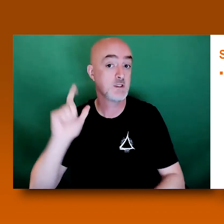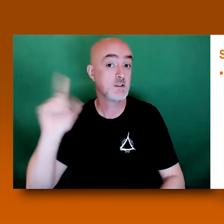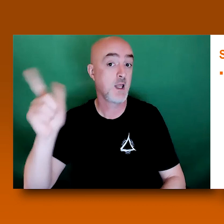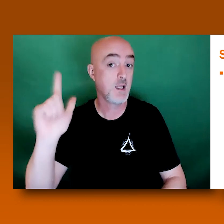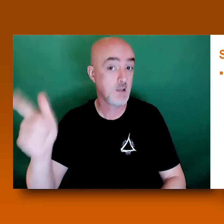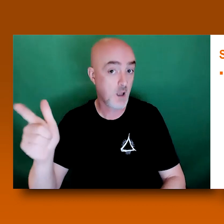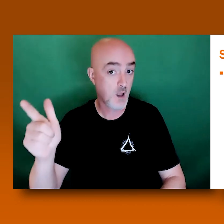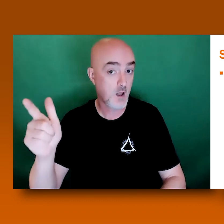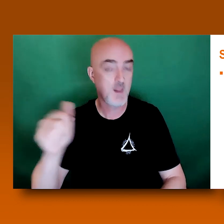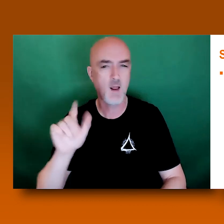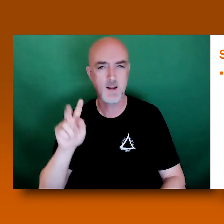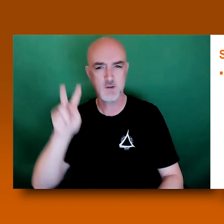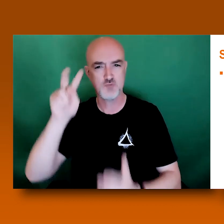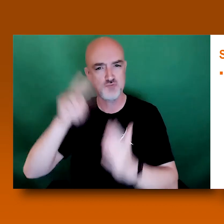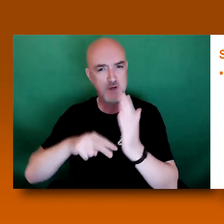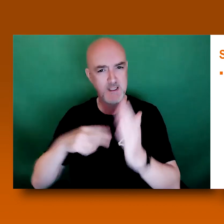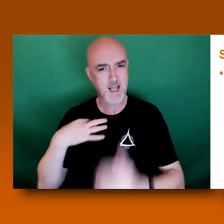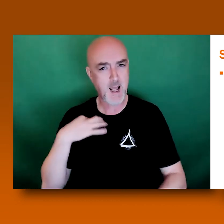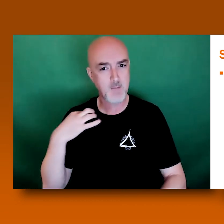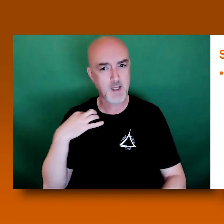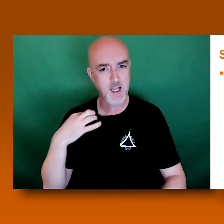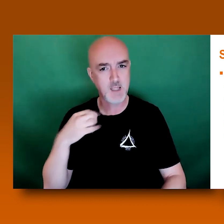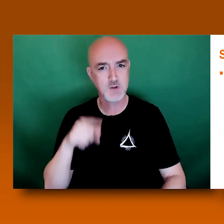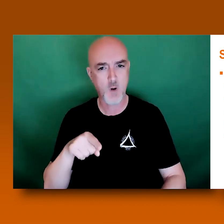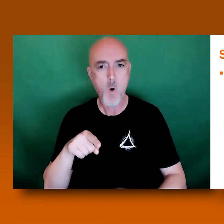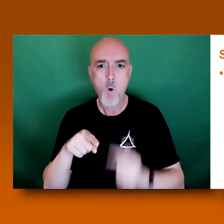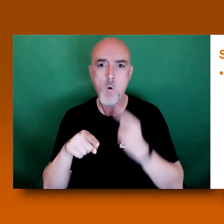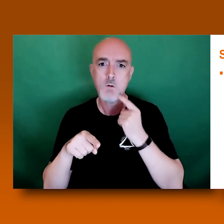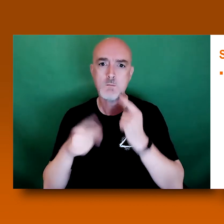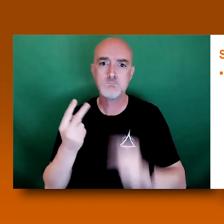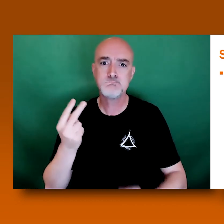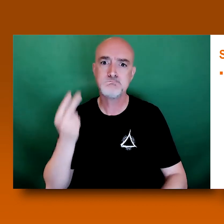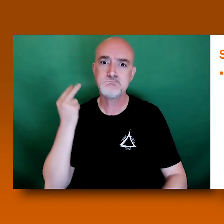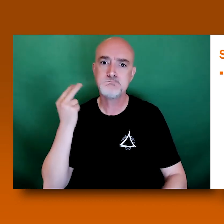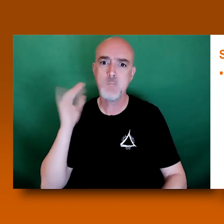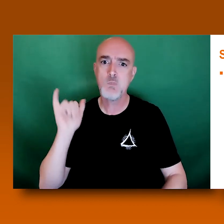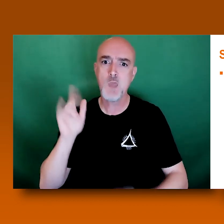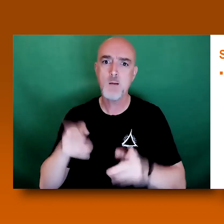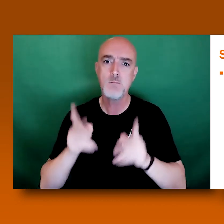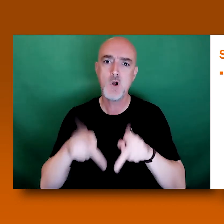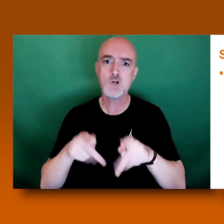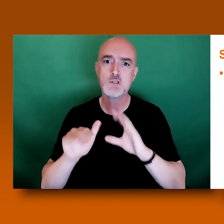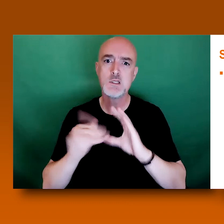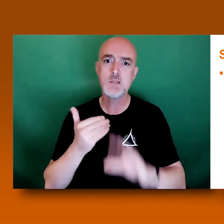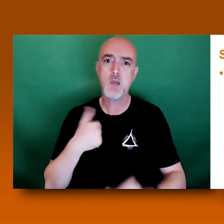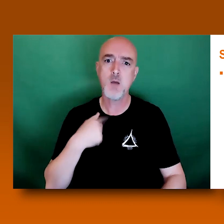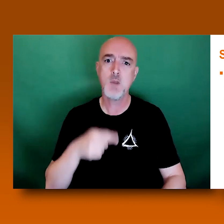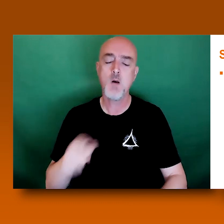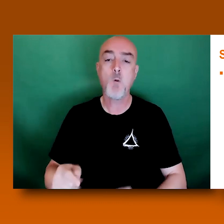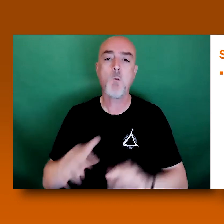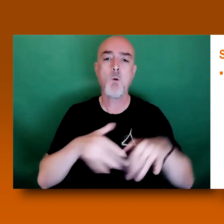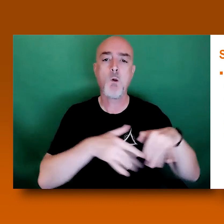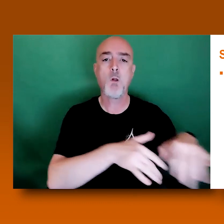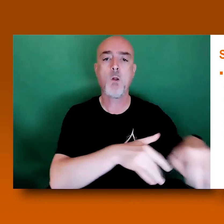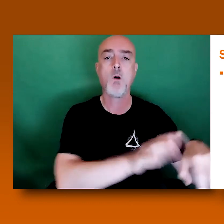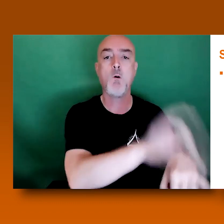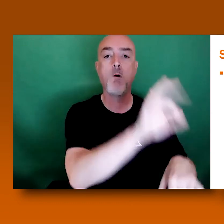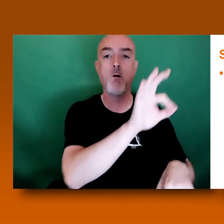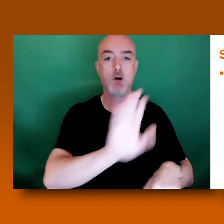an opportunity one or two years down the road. If they're reading an application and recall your experience